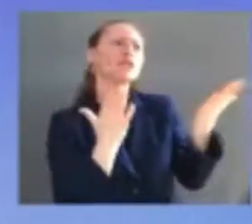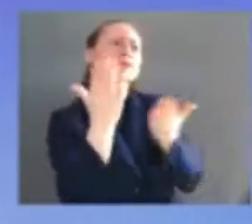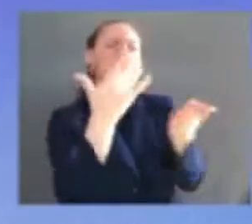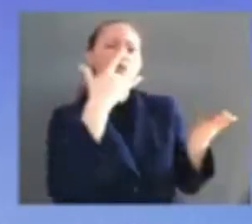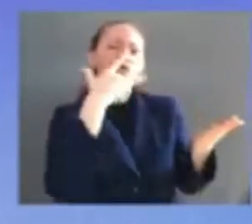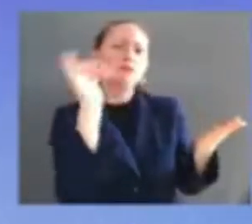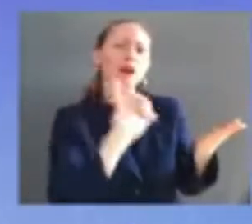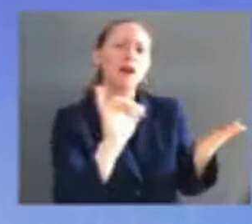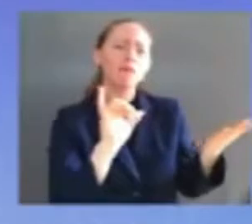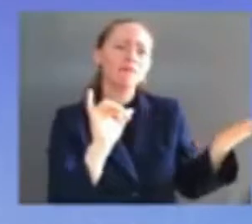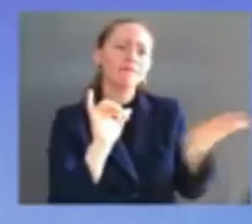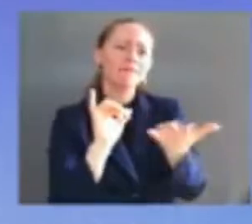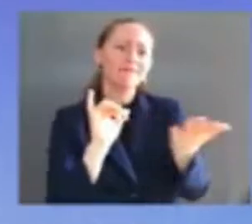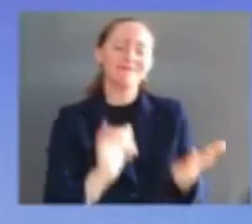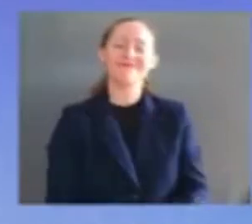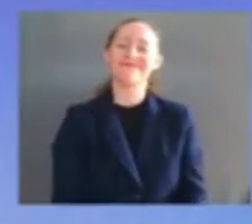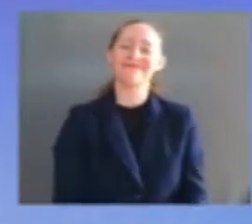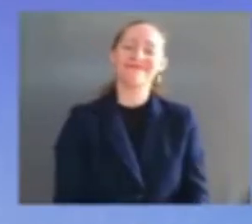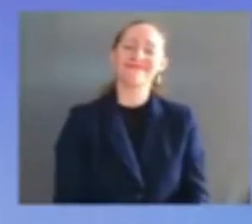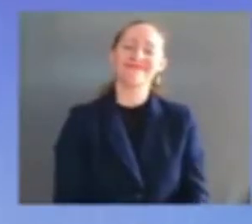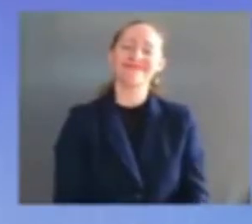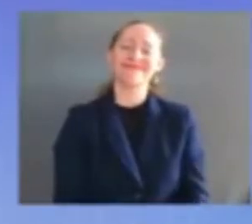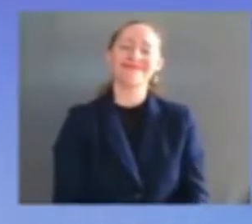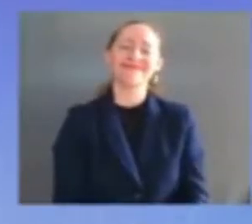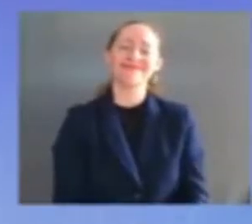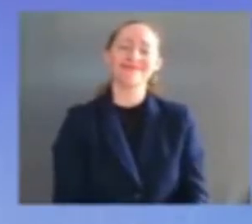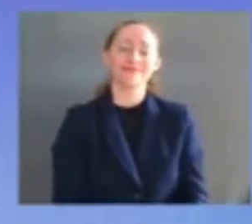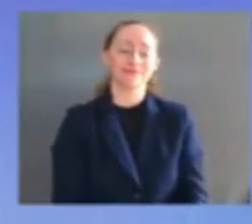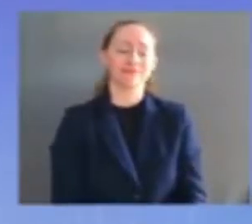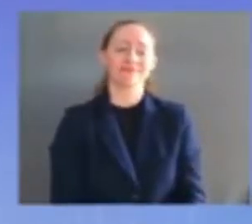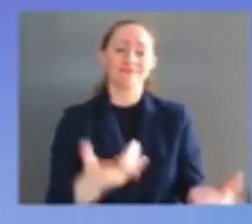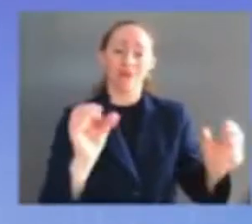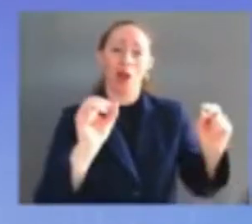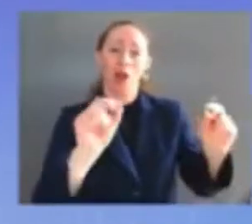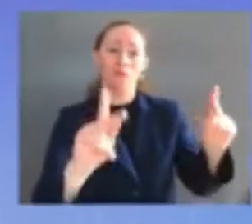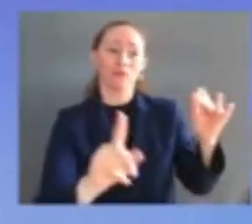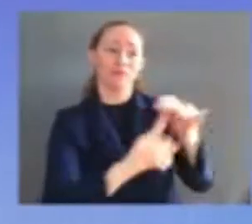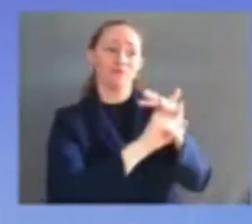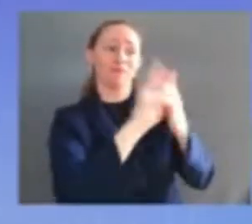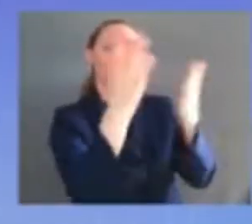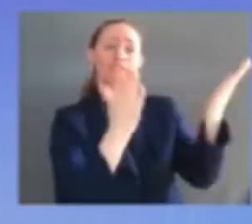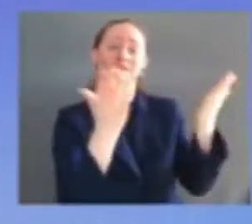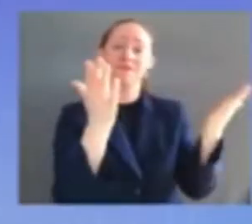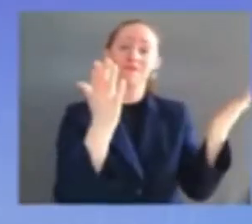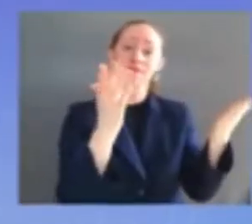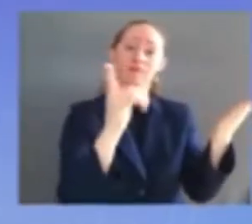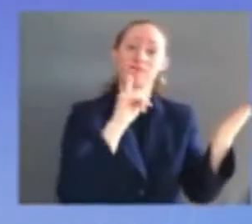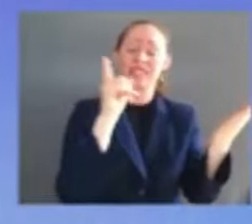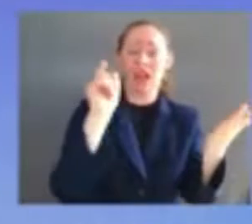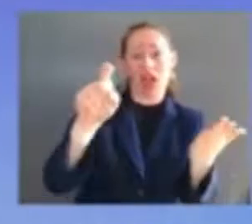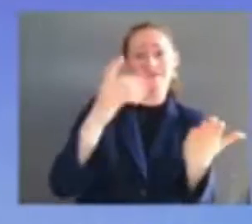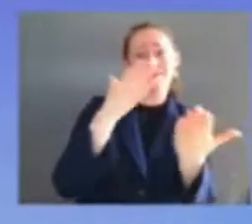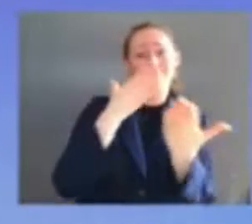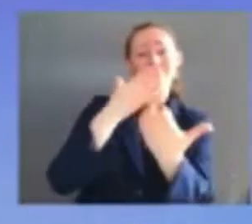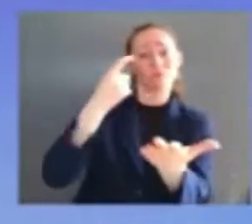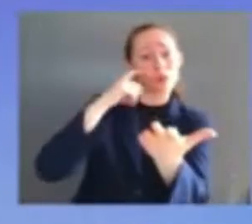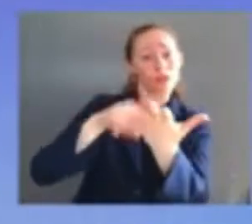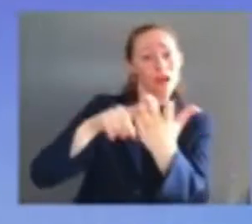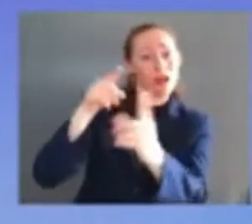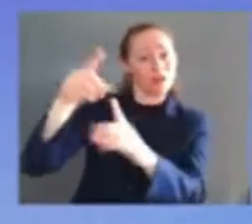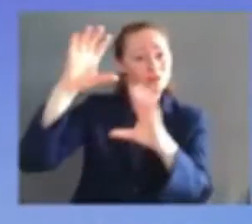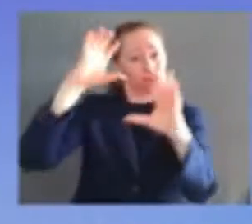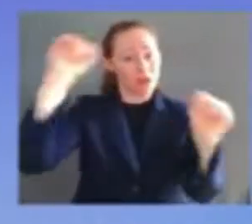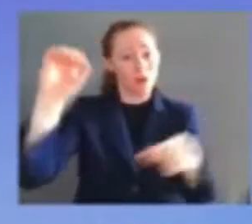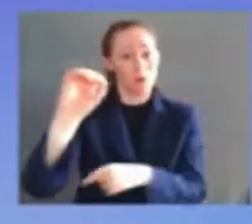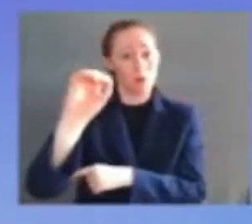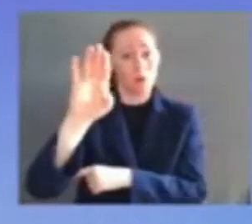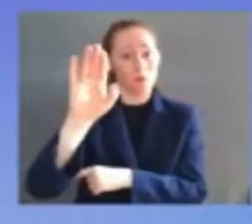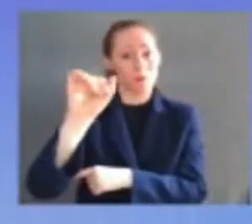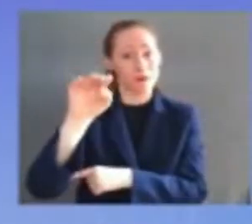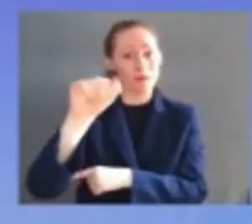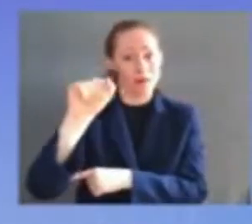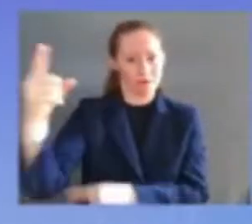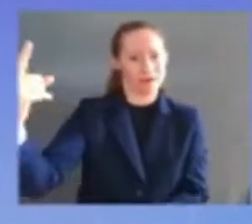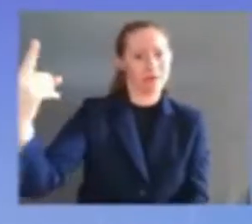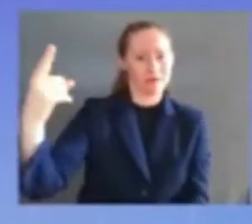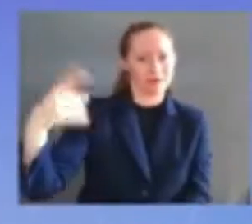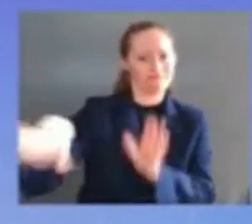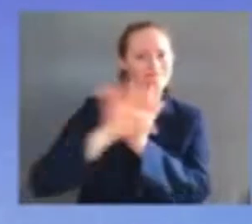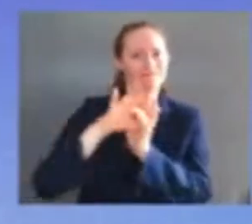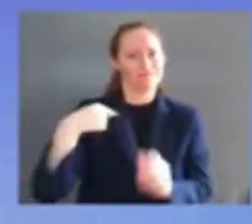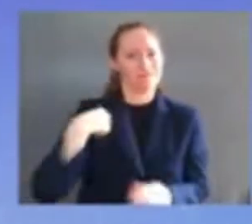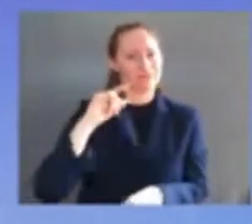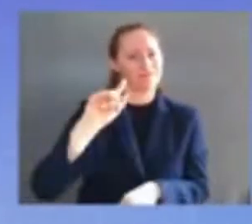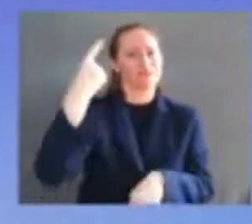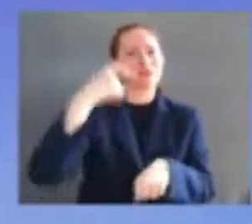who put his faith in me by nominating me to my first judicial role on the federal district court